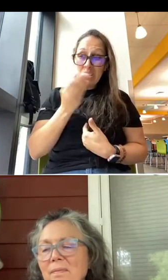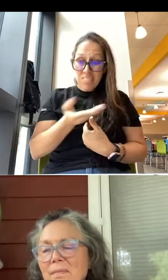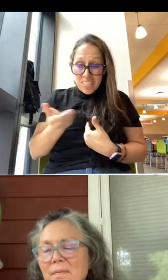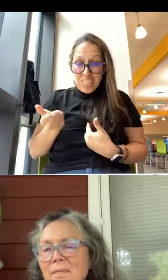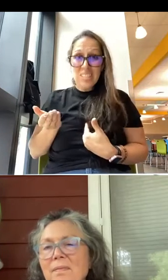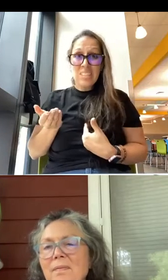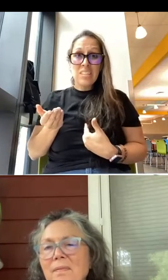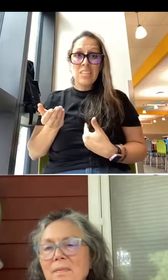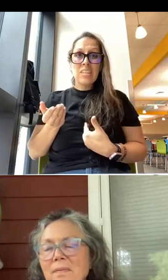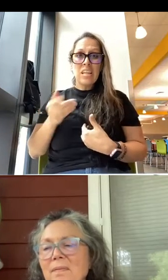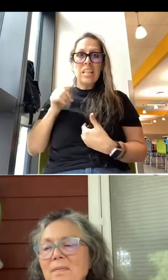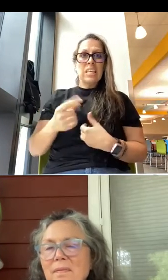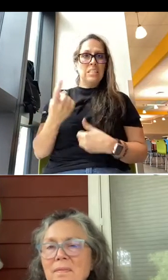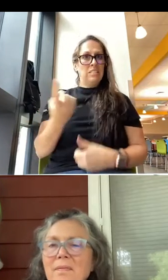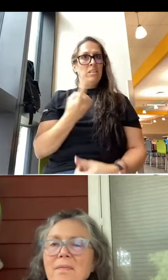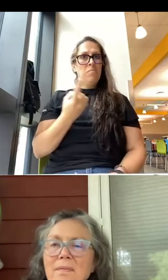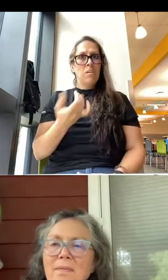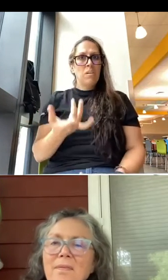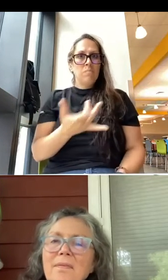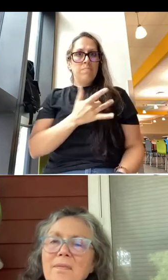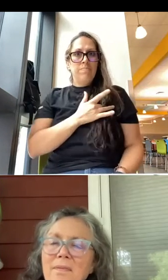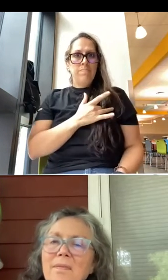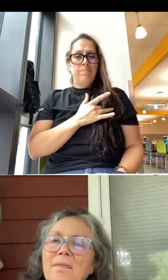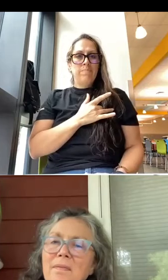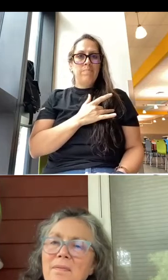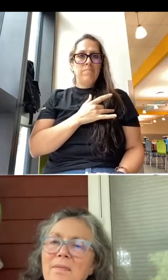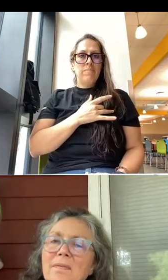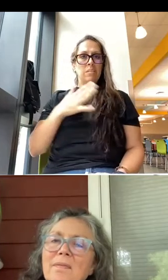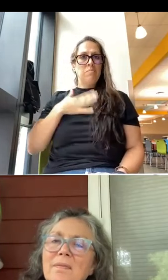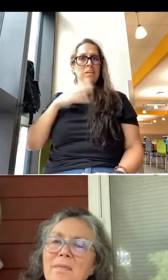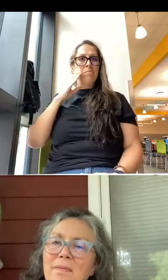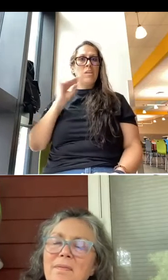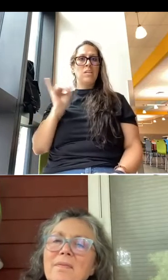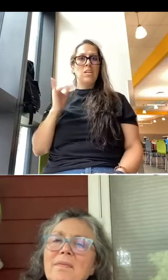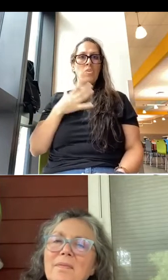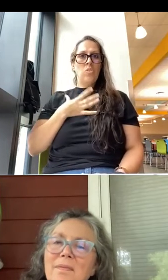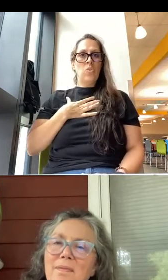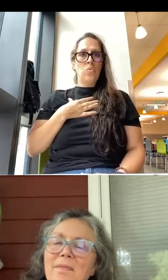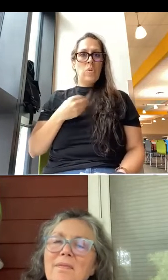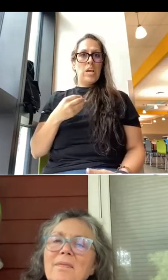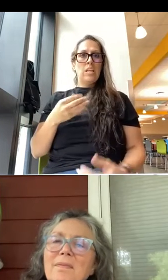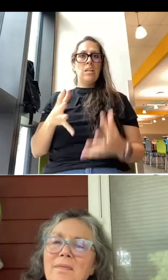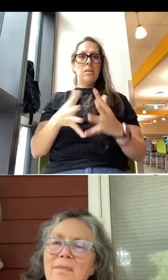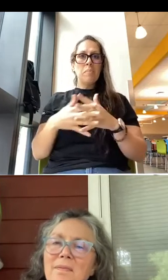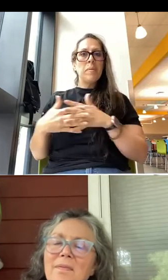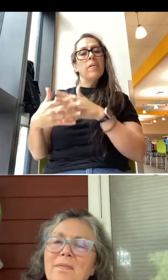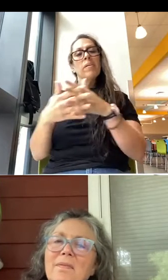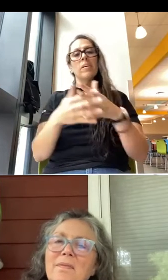this is something in my experience, like as a white American, like, hearing